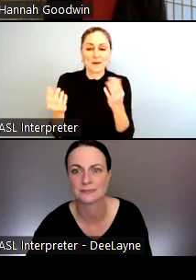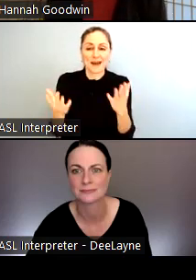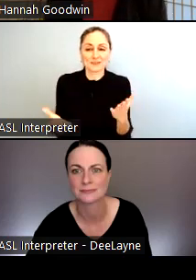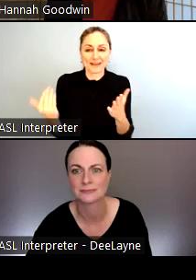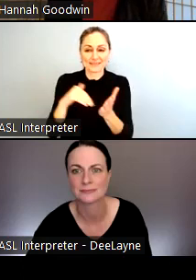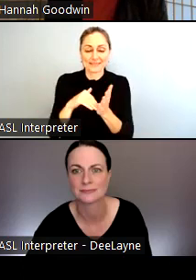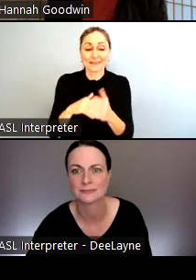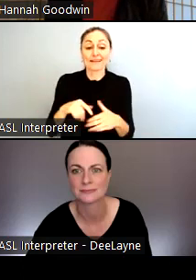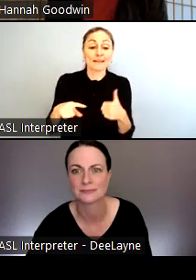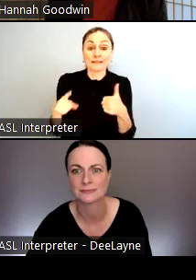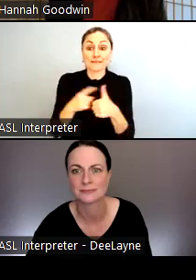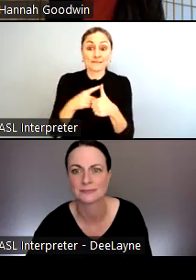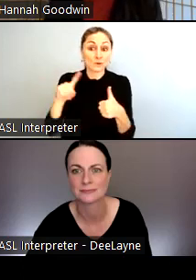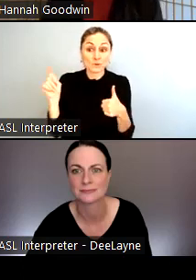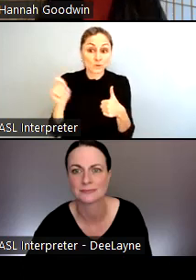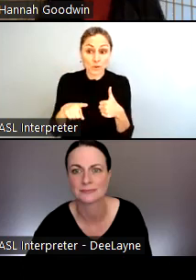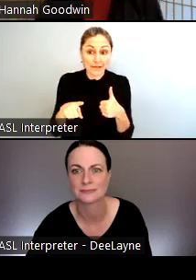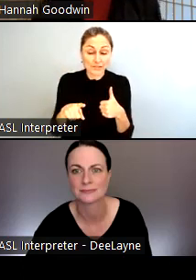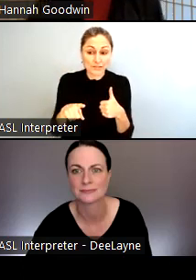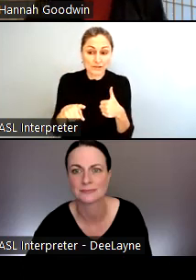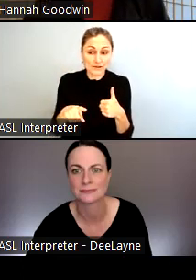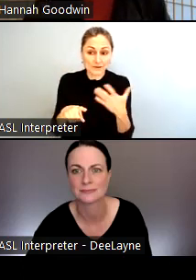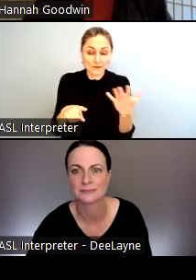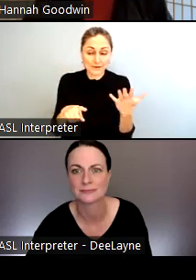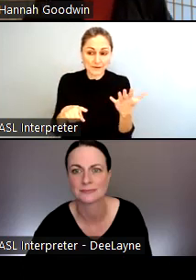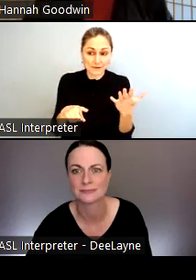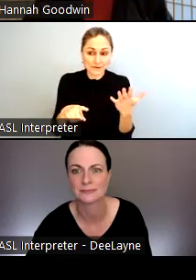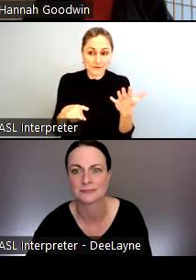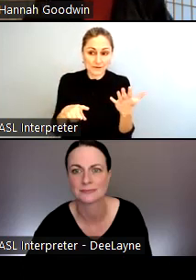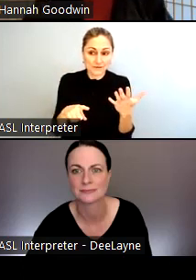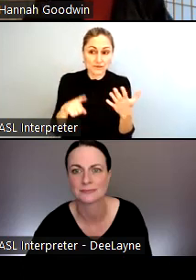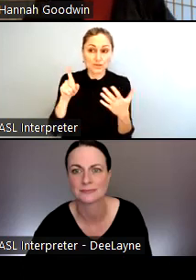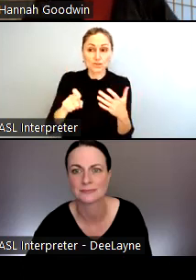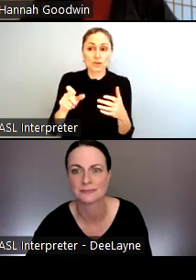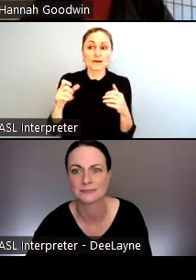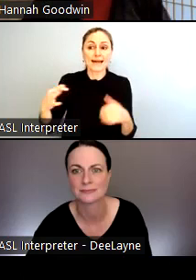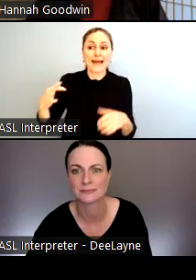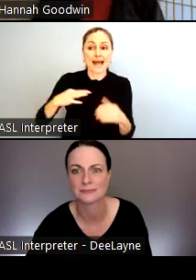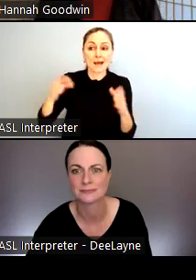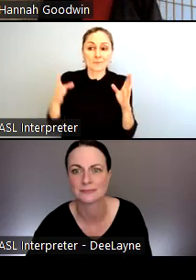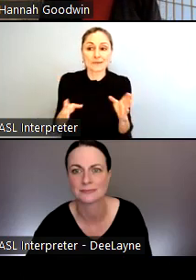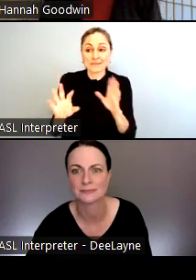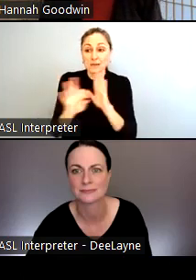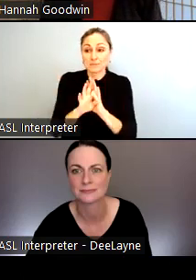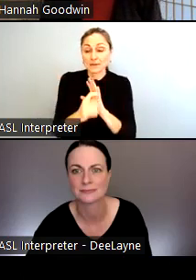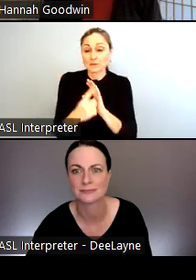The first is, should applicants choose only one style of session,